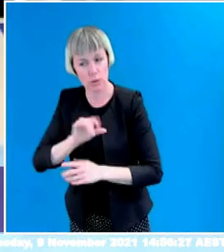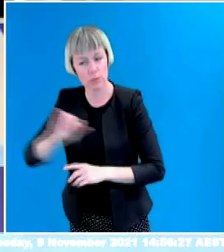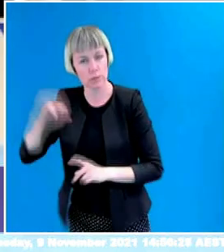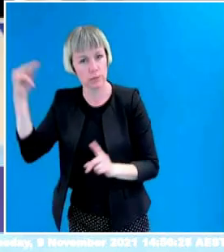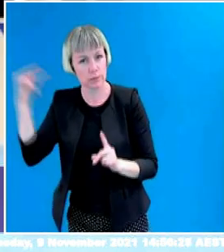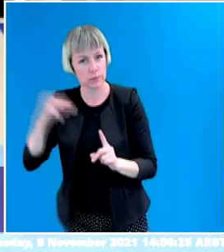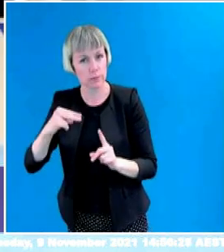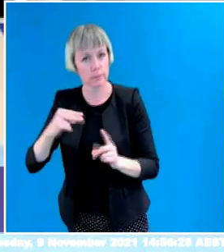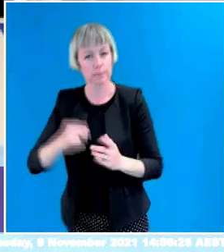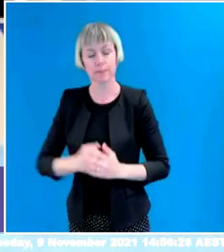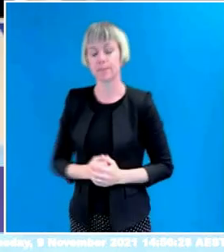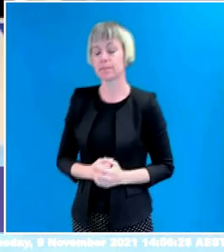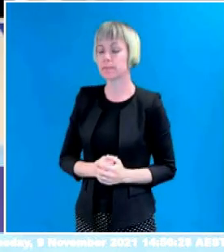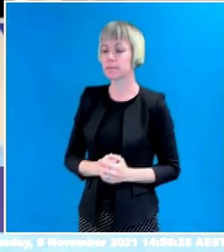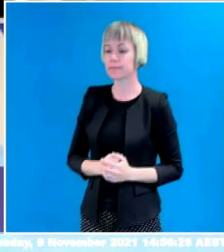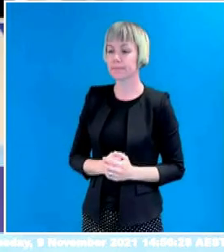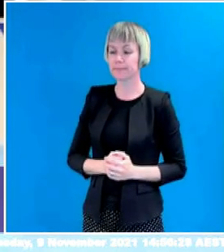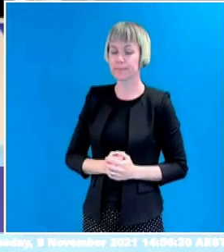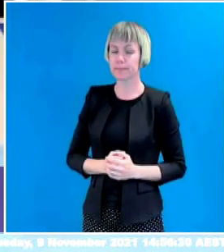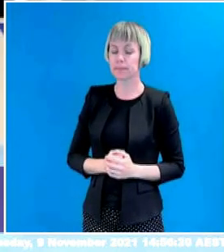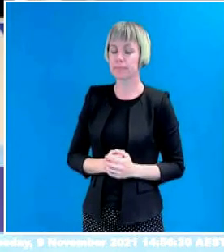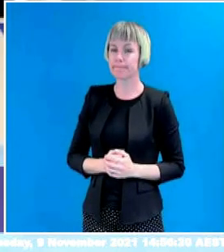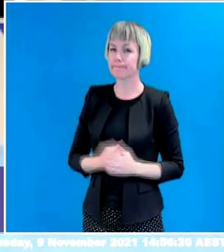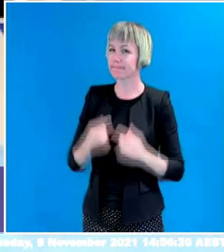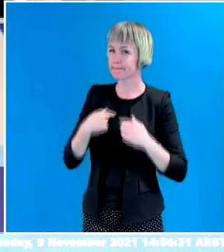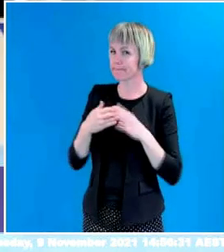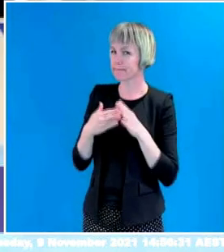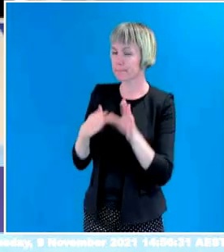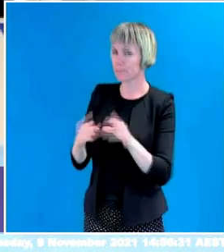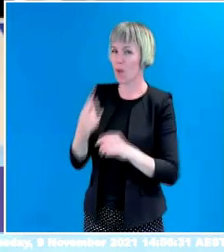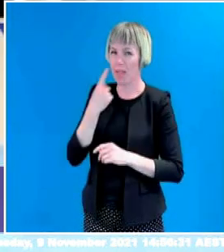I see them as about different things.